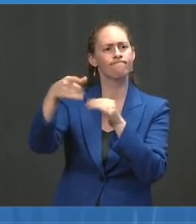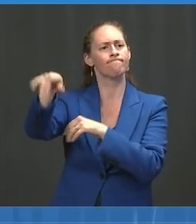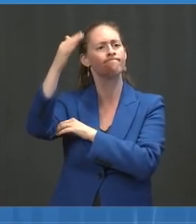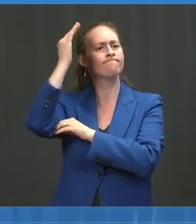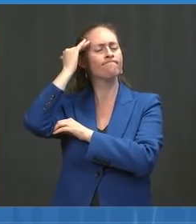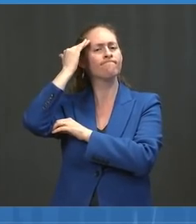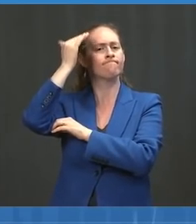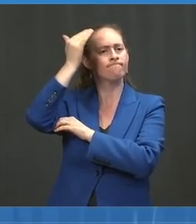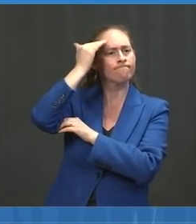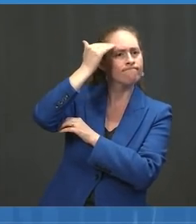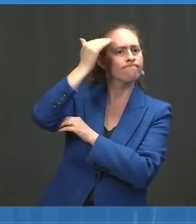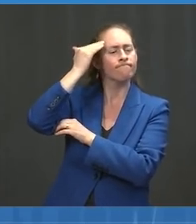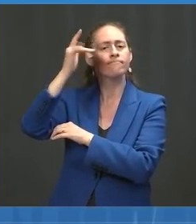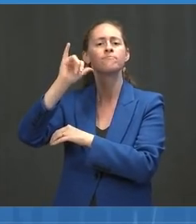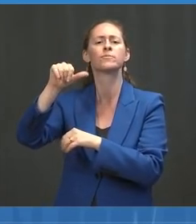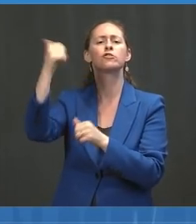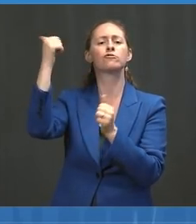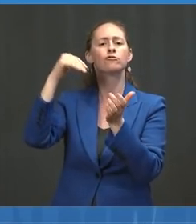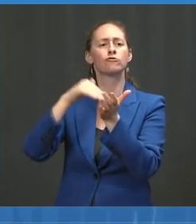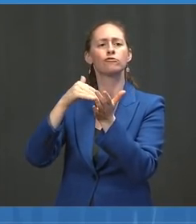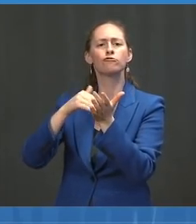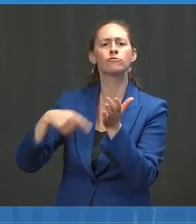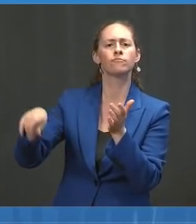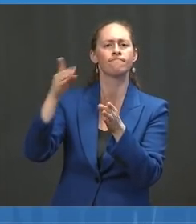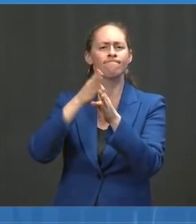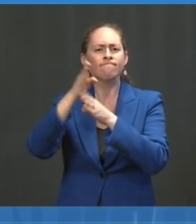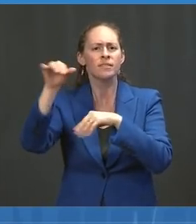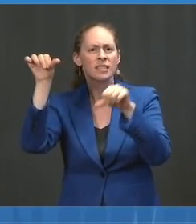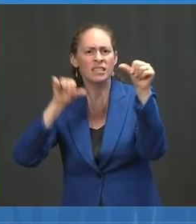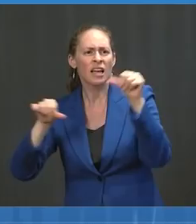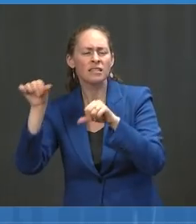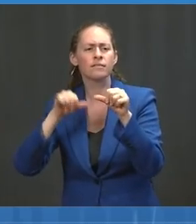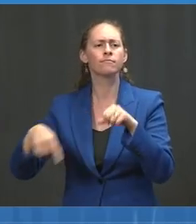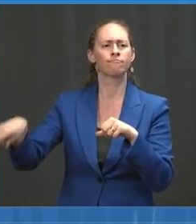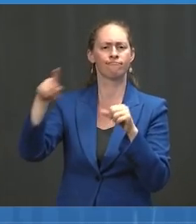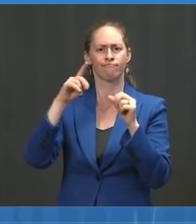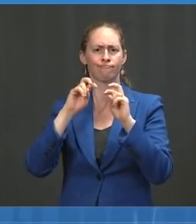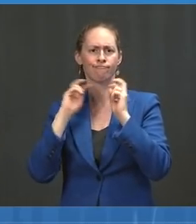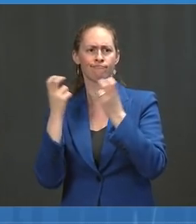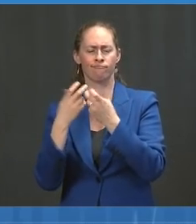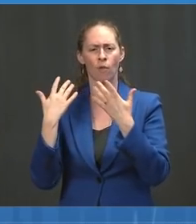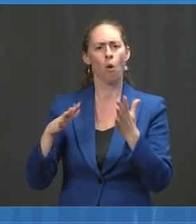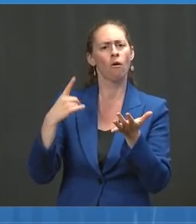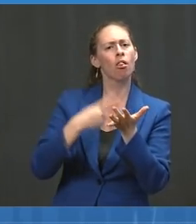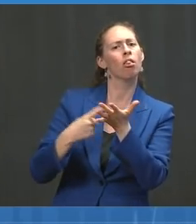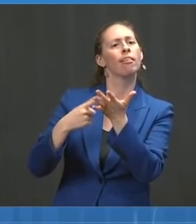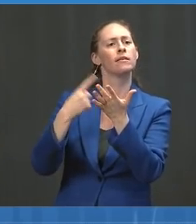and others -- other scientists and public health experts in the department -- we've been saying for weeks that we are looking closely at the data